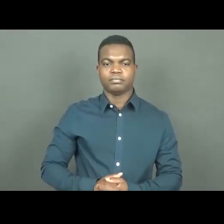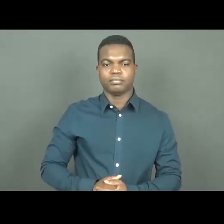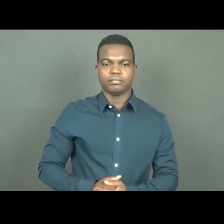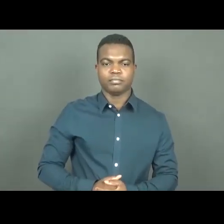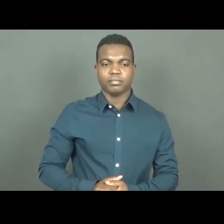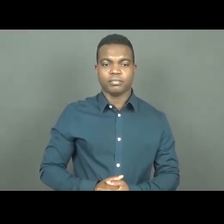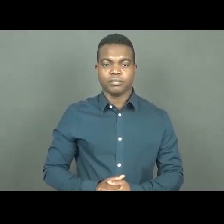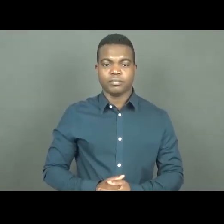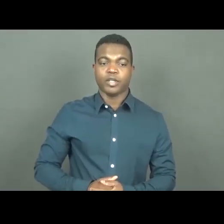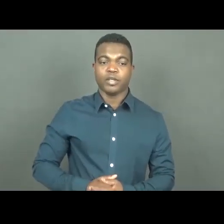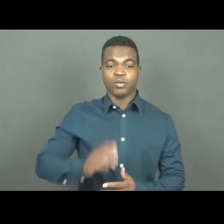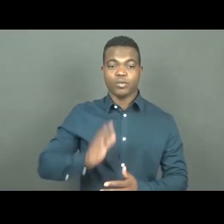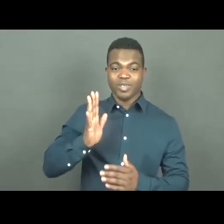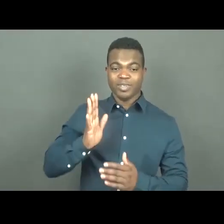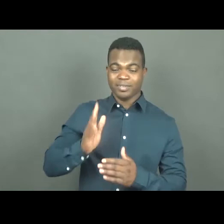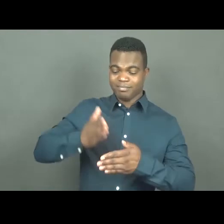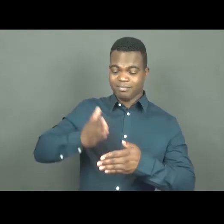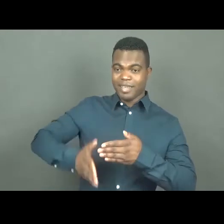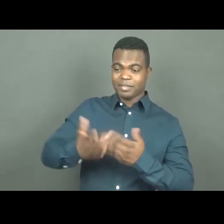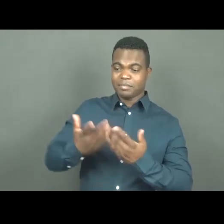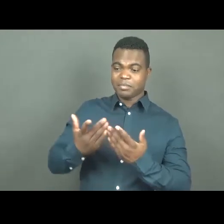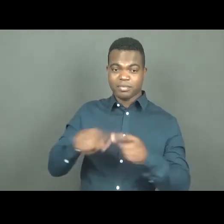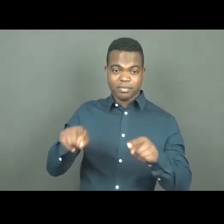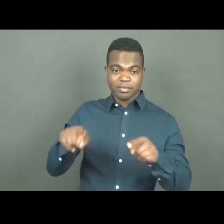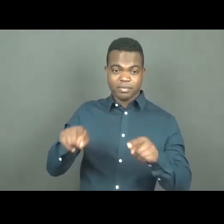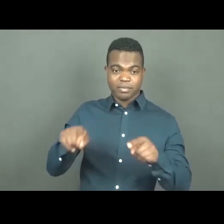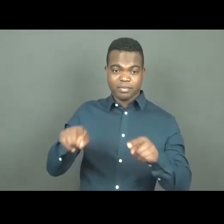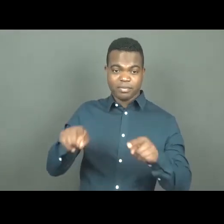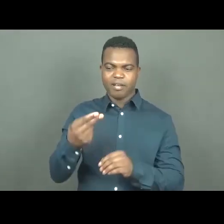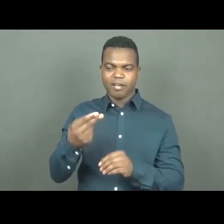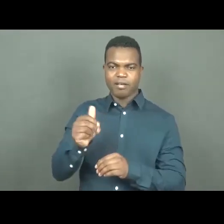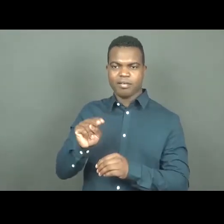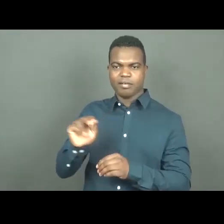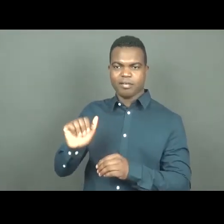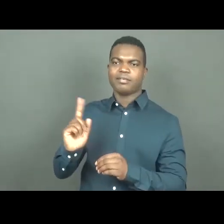of the basics of data collection, I would like to invite the next set of panelists to join me for a